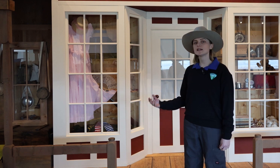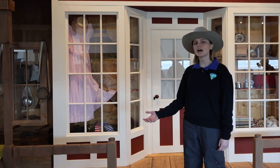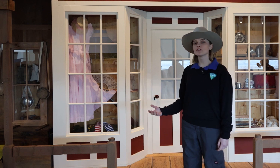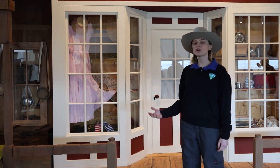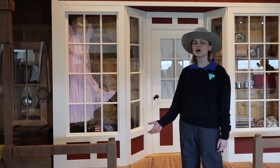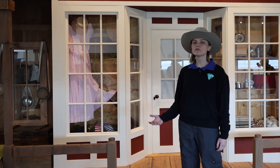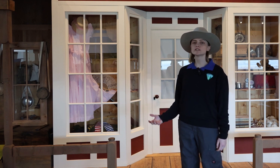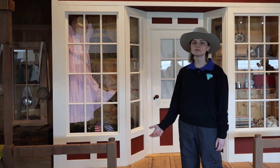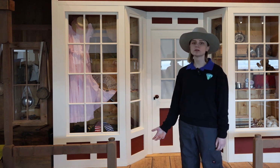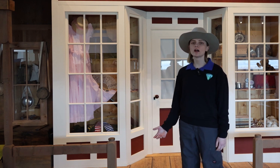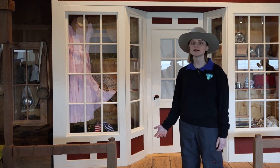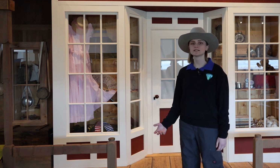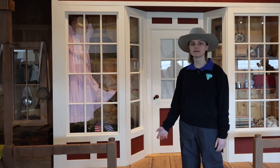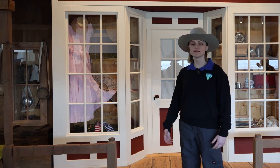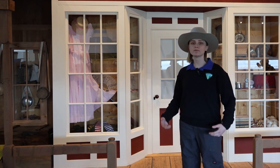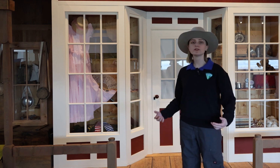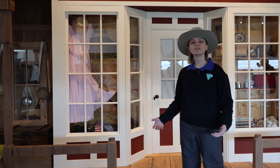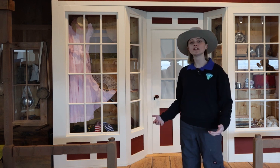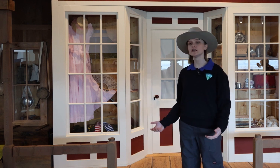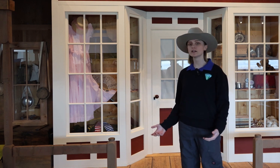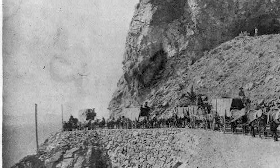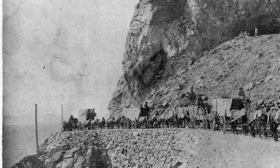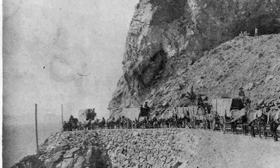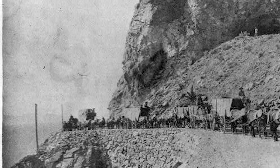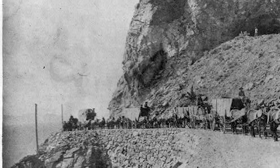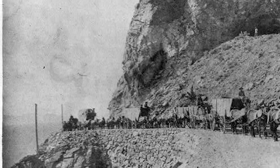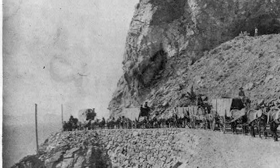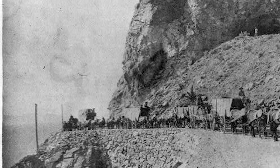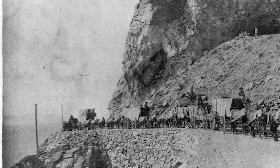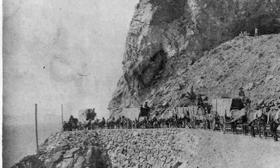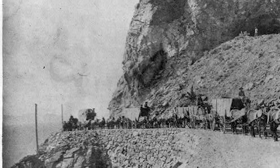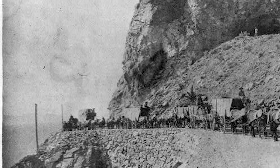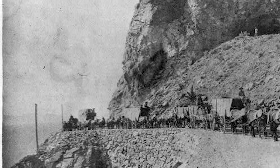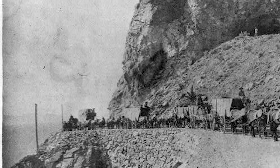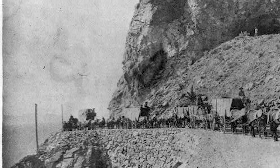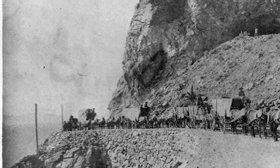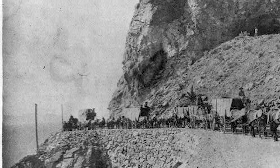They gathered all the supplies that they believed they need to travel that trail. The California